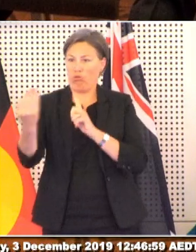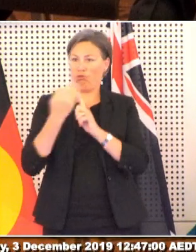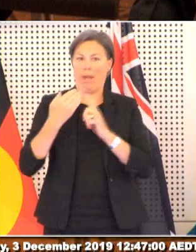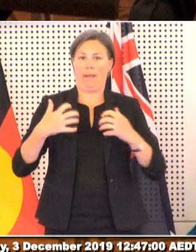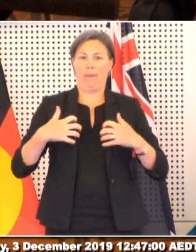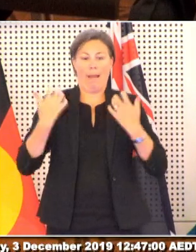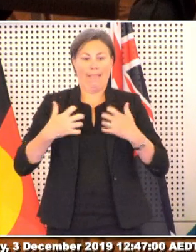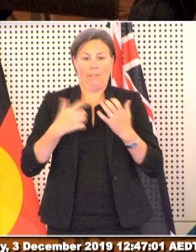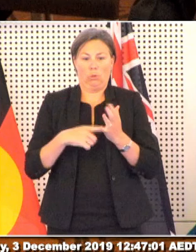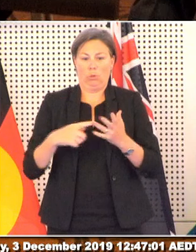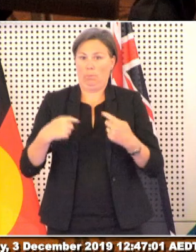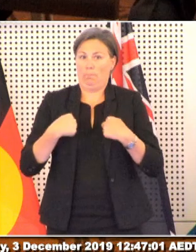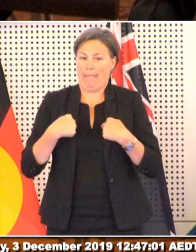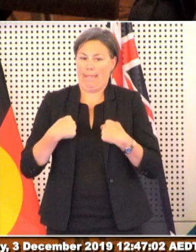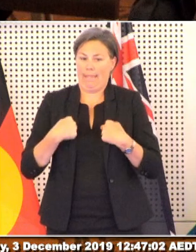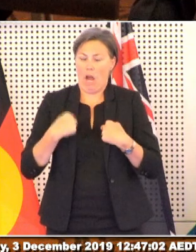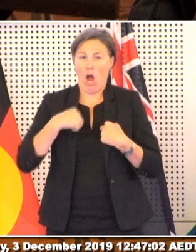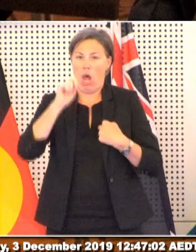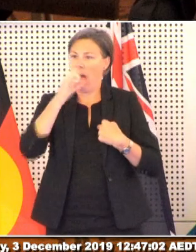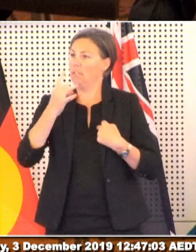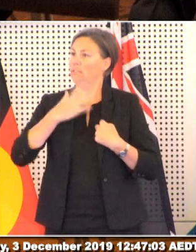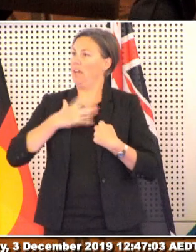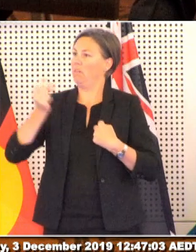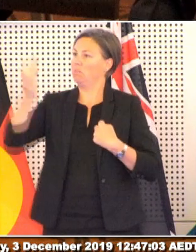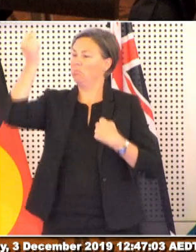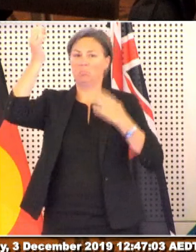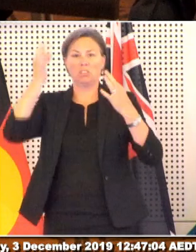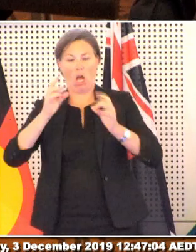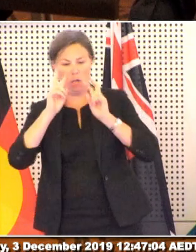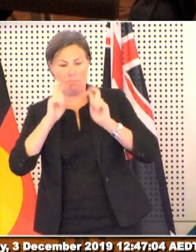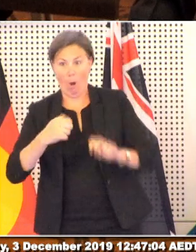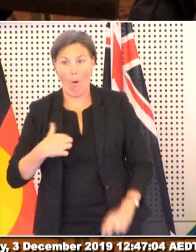investigative powers, notwithstanding I have asked for them on many occasions.